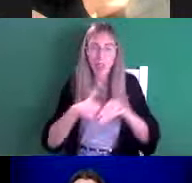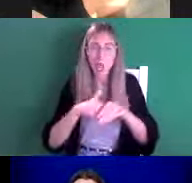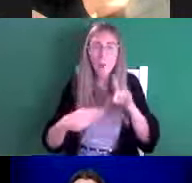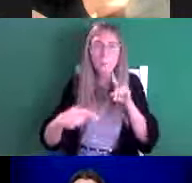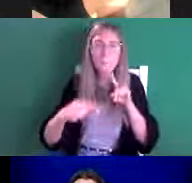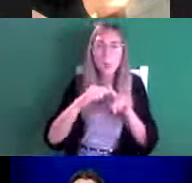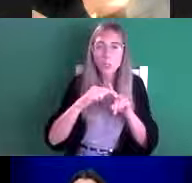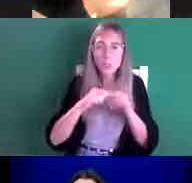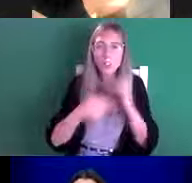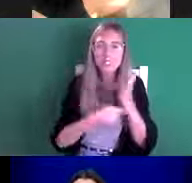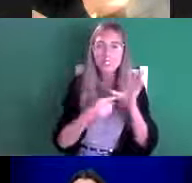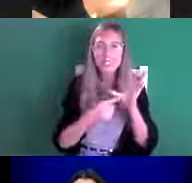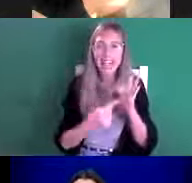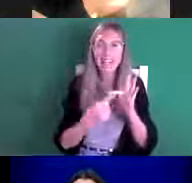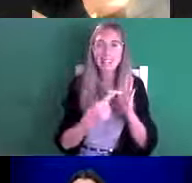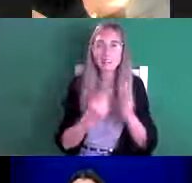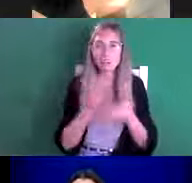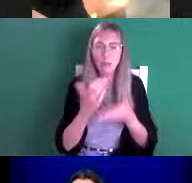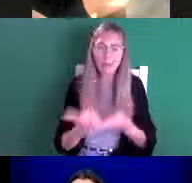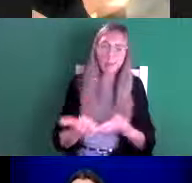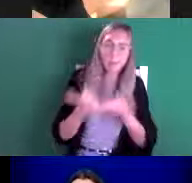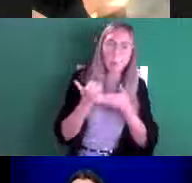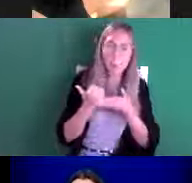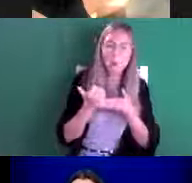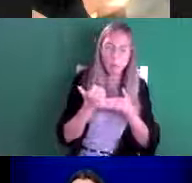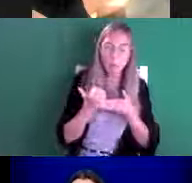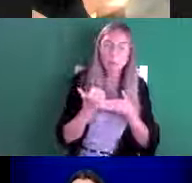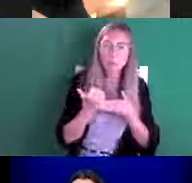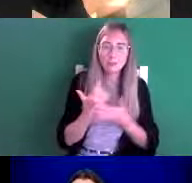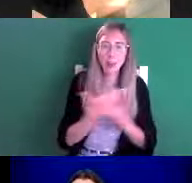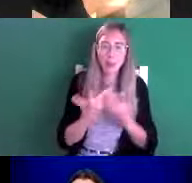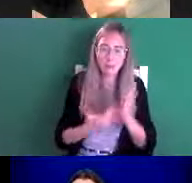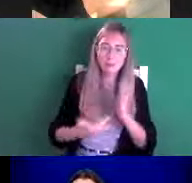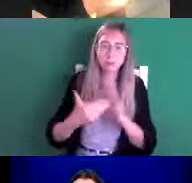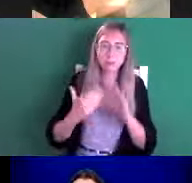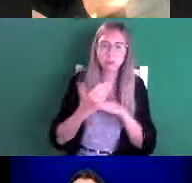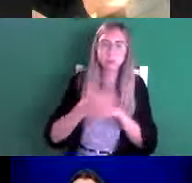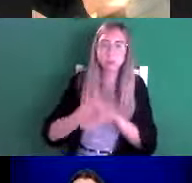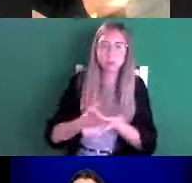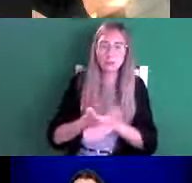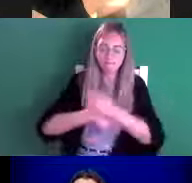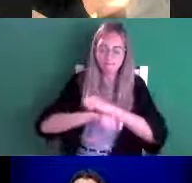supportive of this program and done lots of extra work to to get us to where we are now